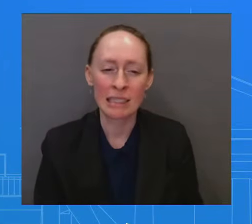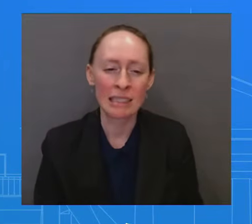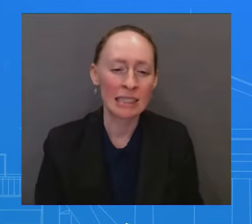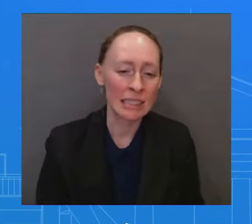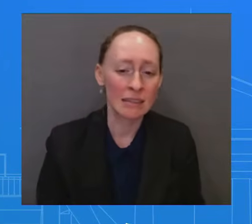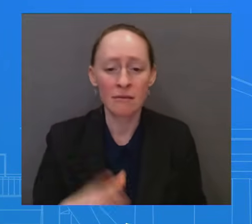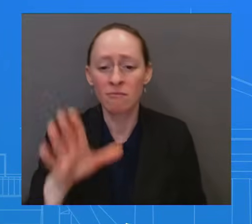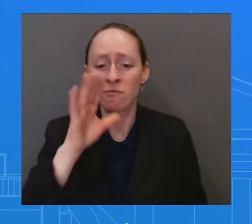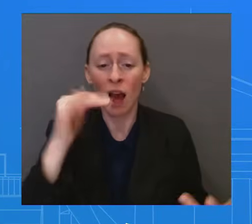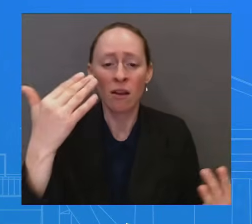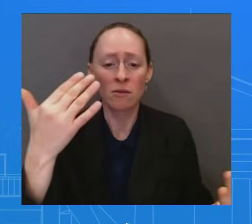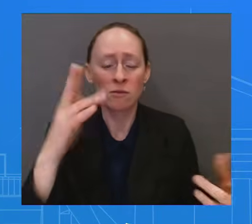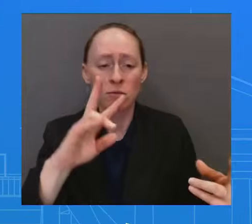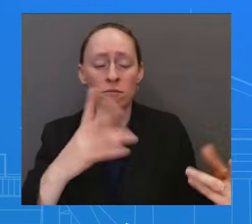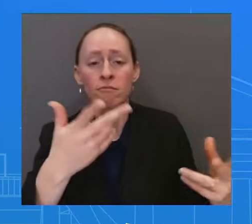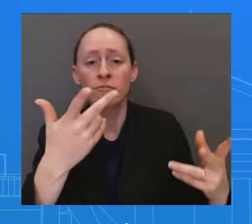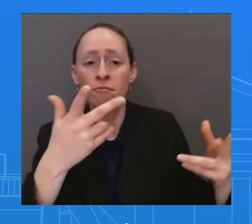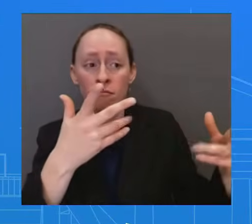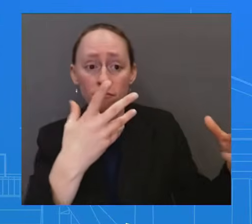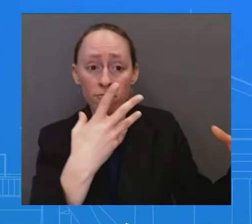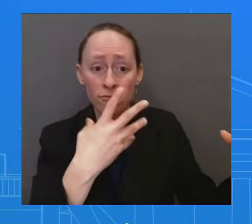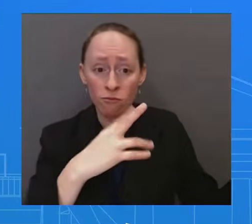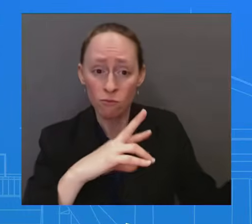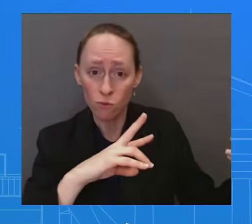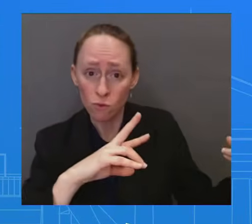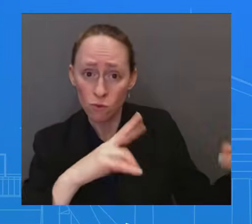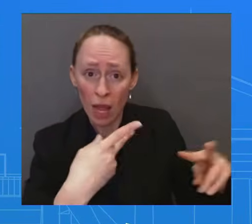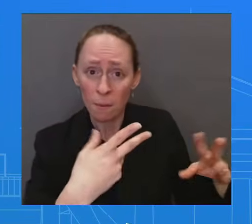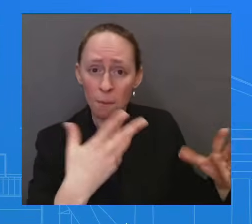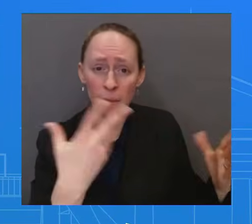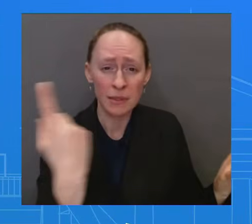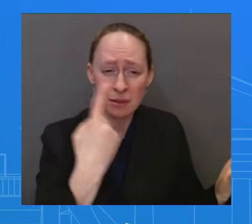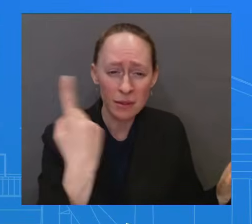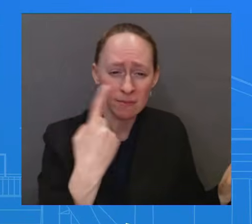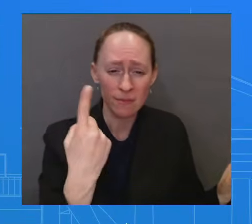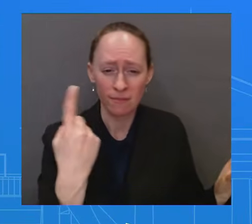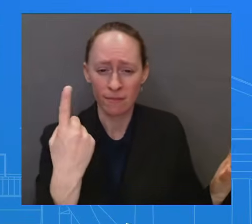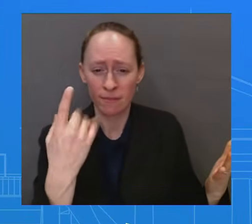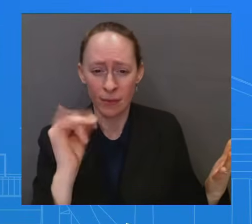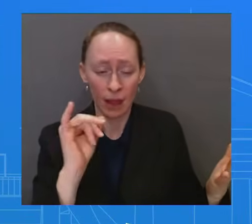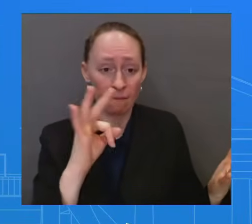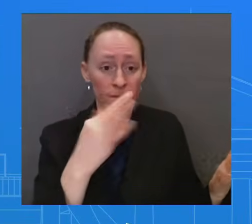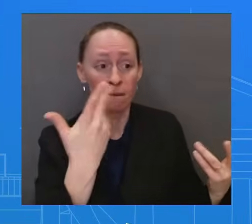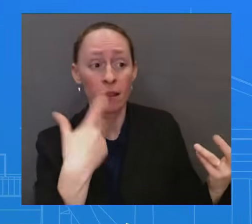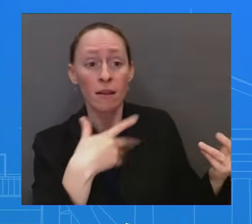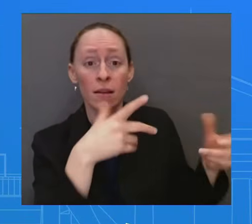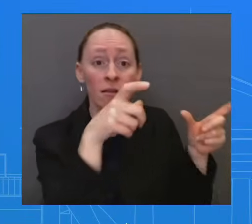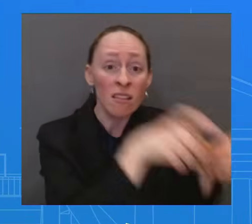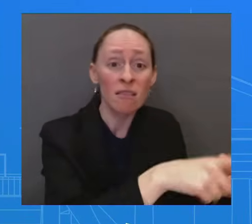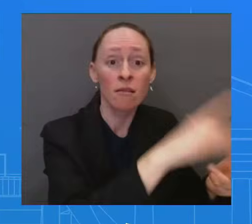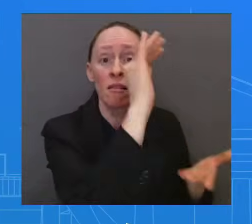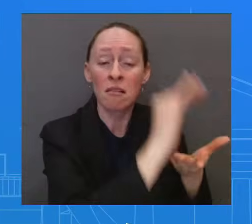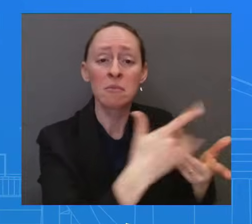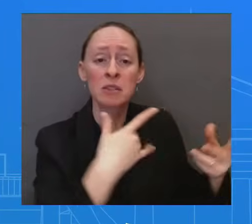Is the administration considering further changes to sanctions that are in place right now? Does this open the door for that?